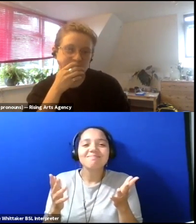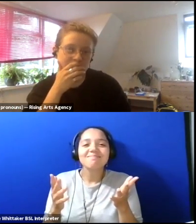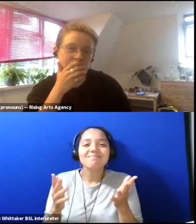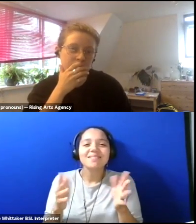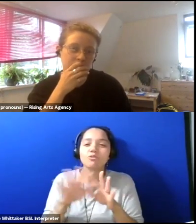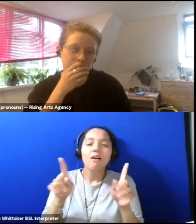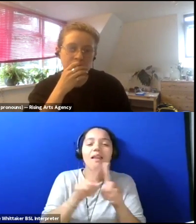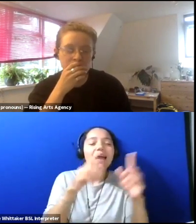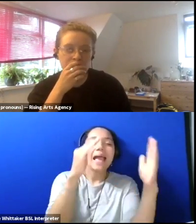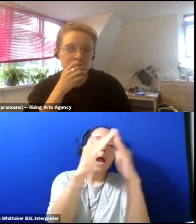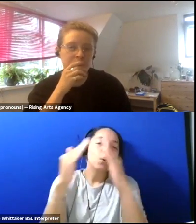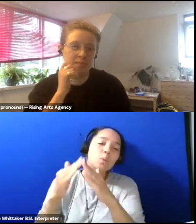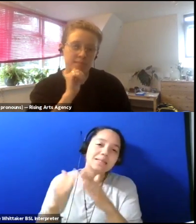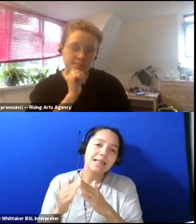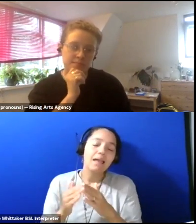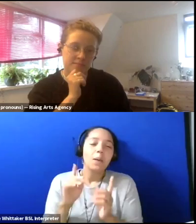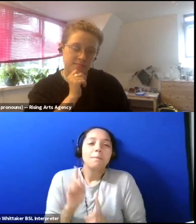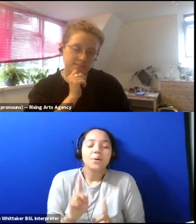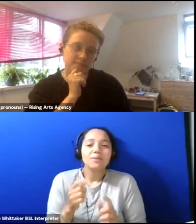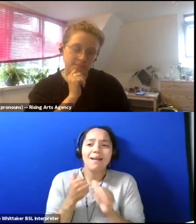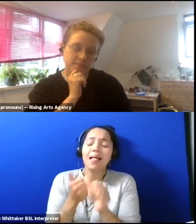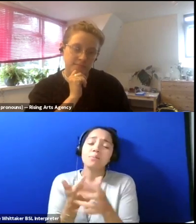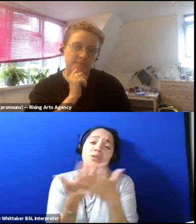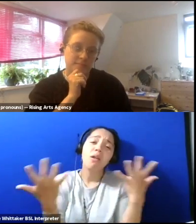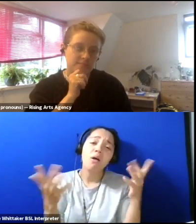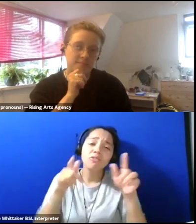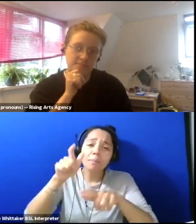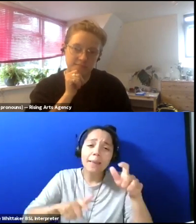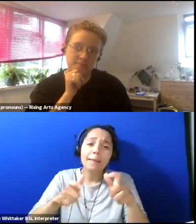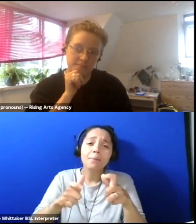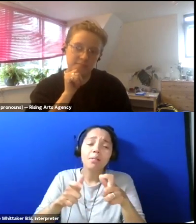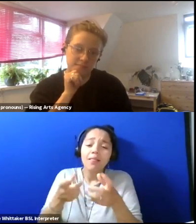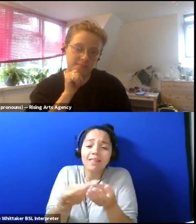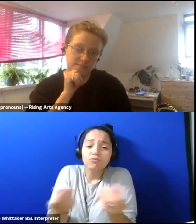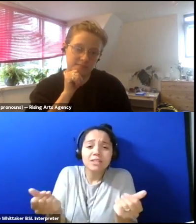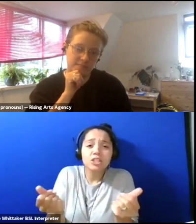housing, but it did help a lot of people to have these resources of good practice.